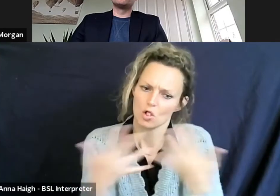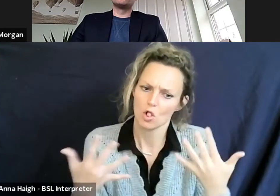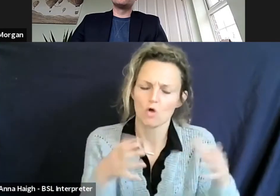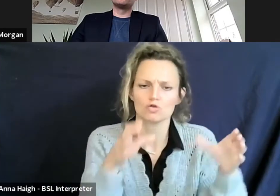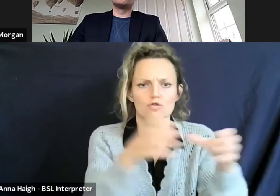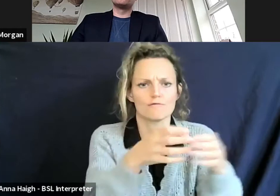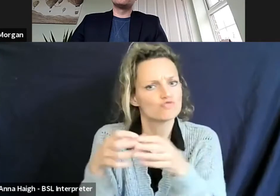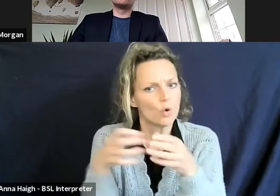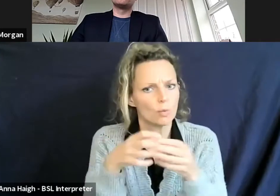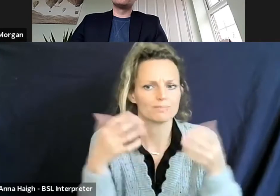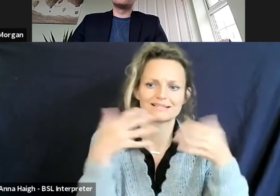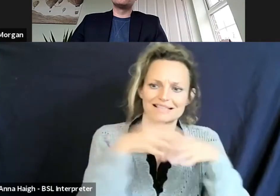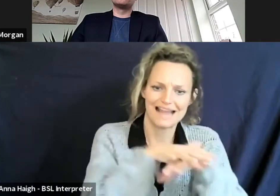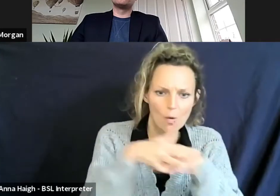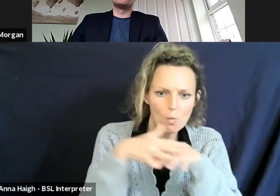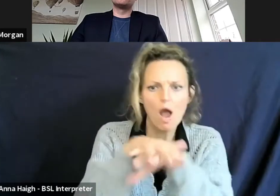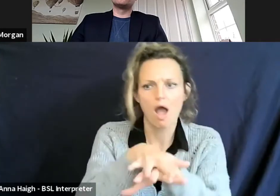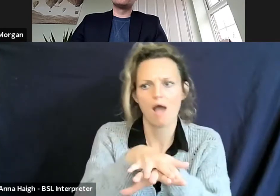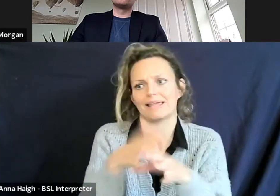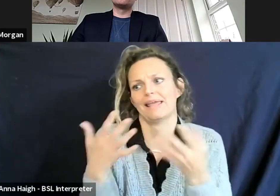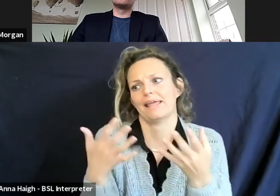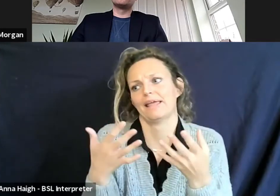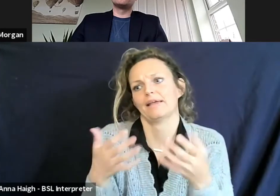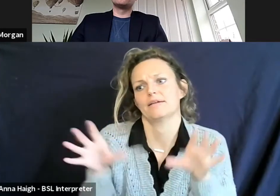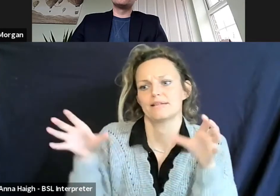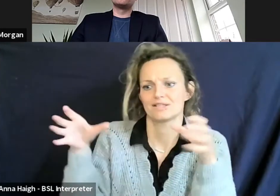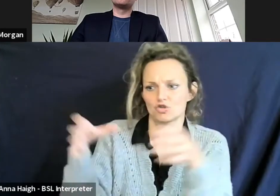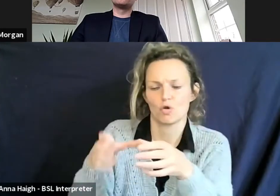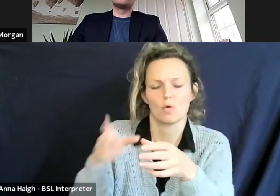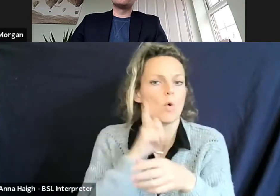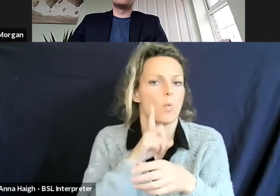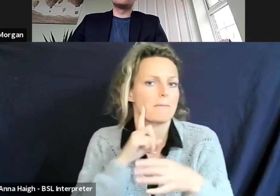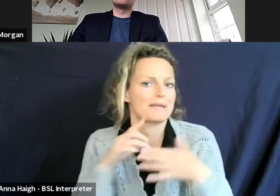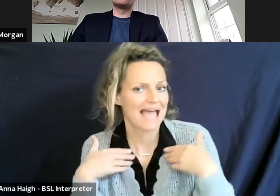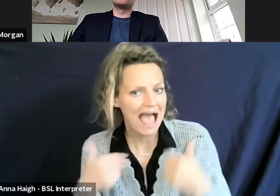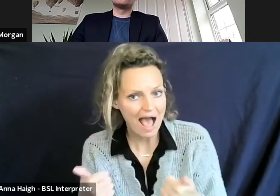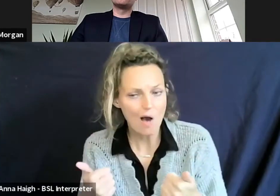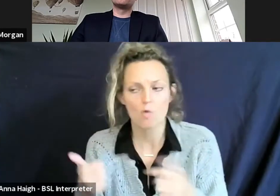You can just read what's going on.